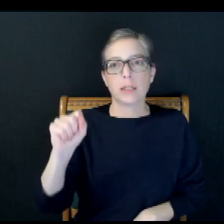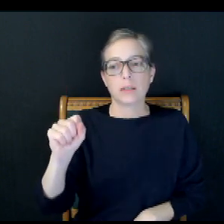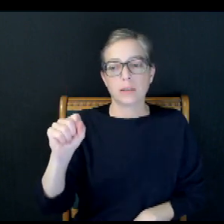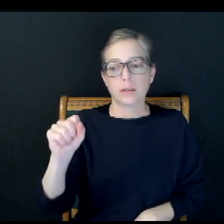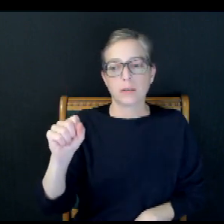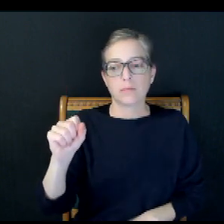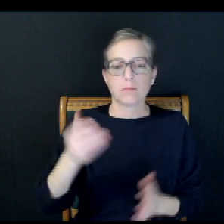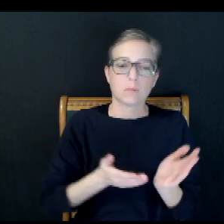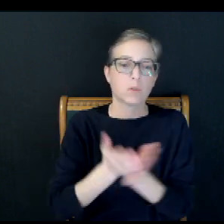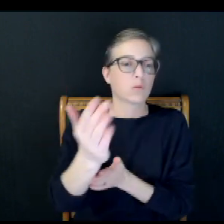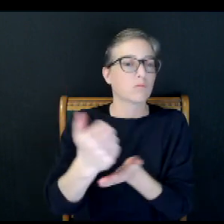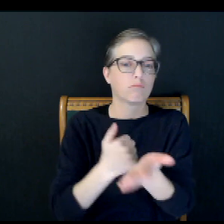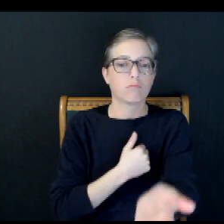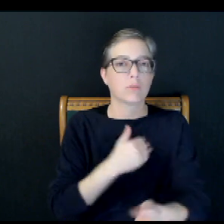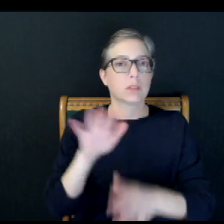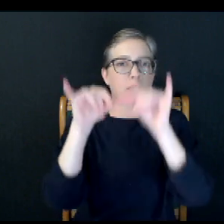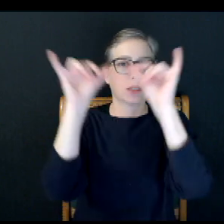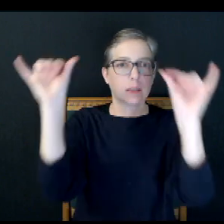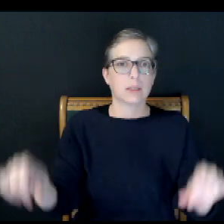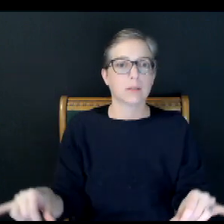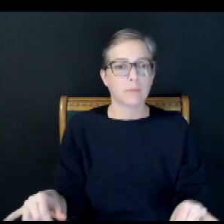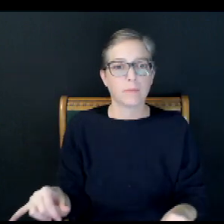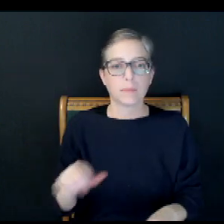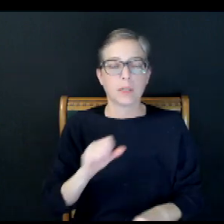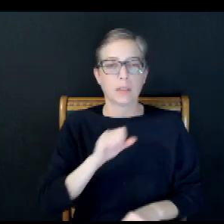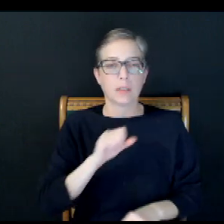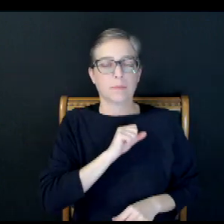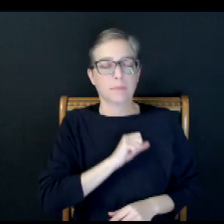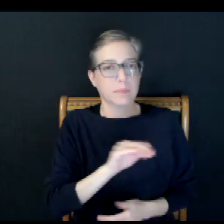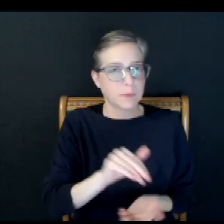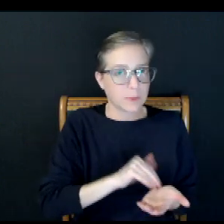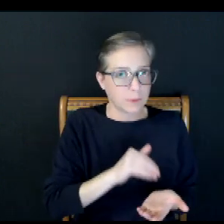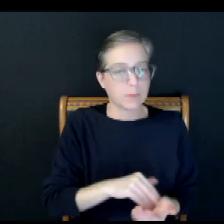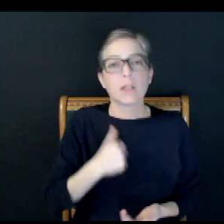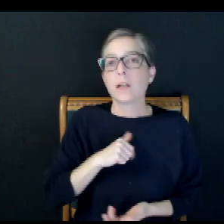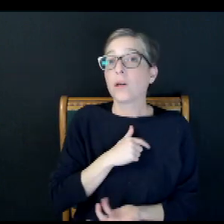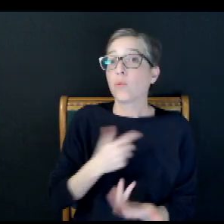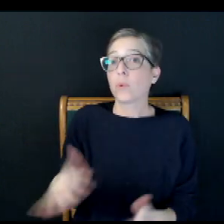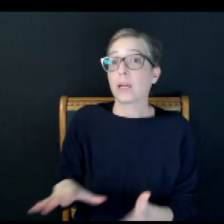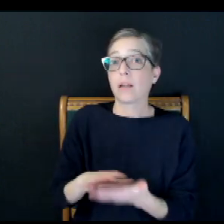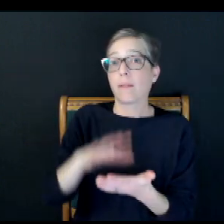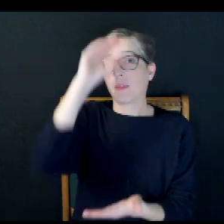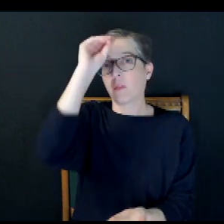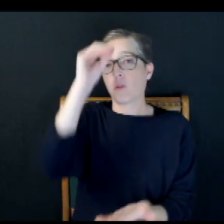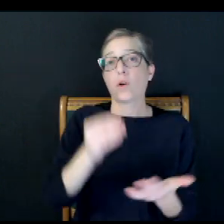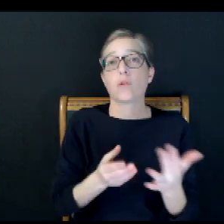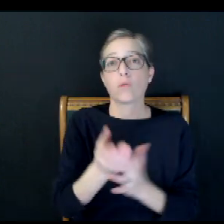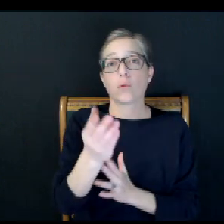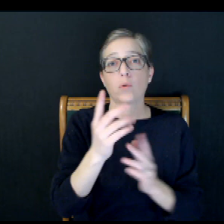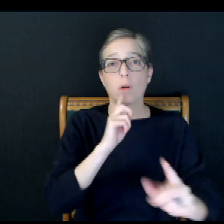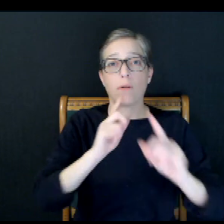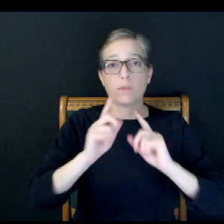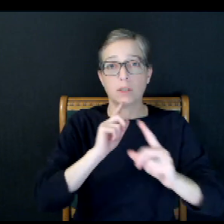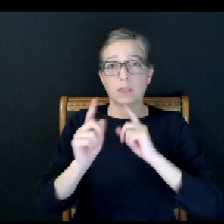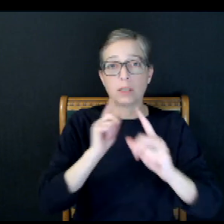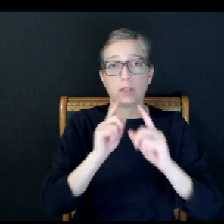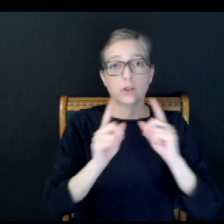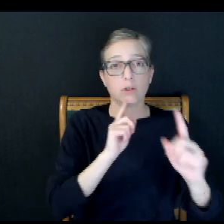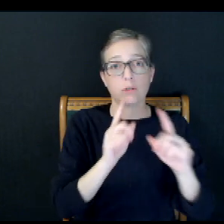We learned through our conversations that even places like federally qualified health centers in